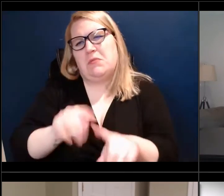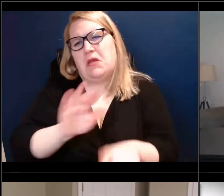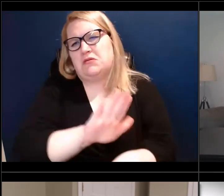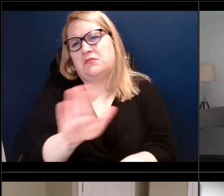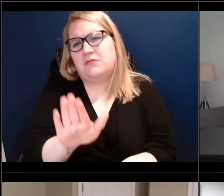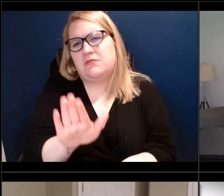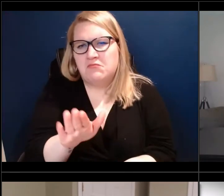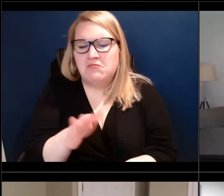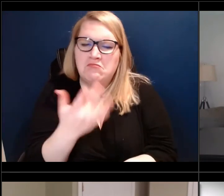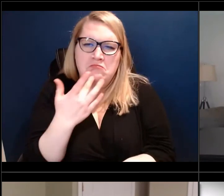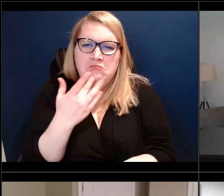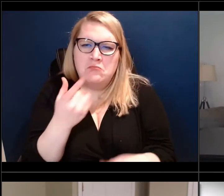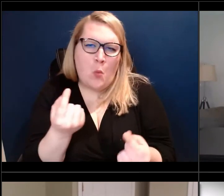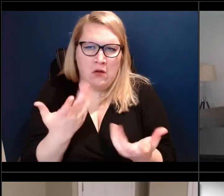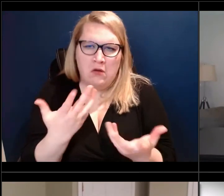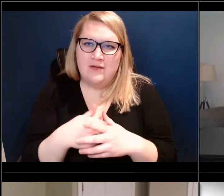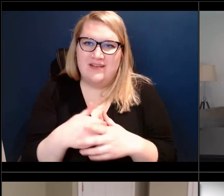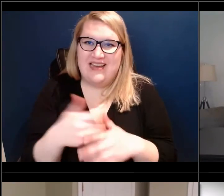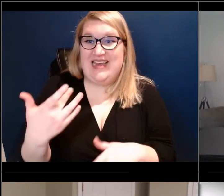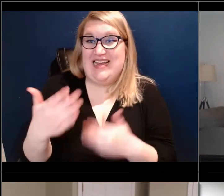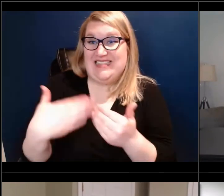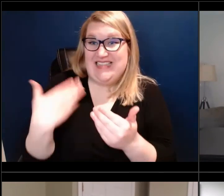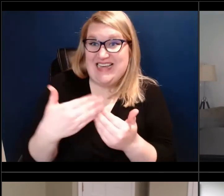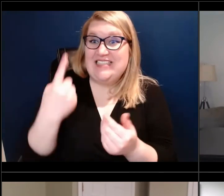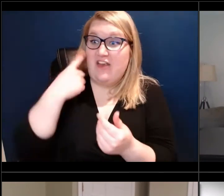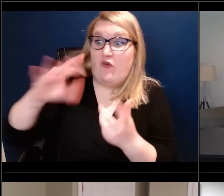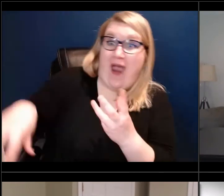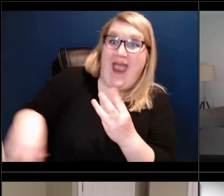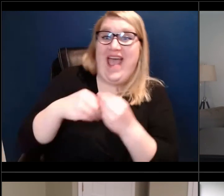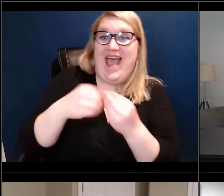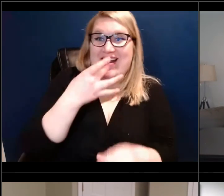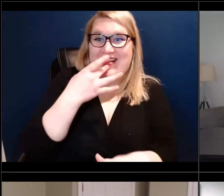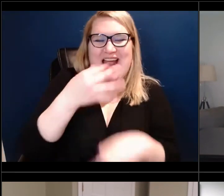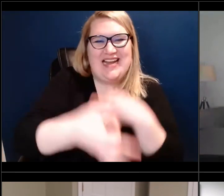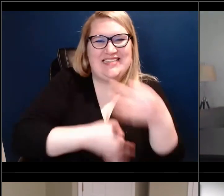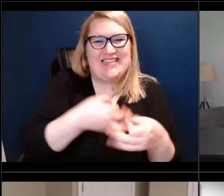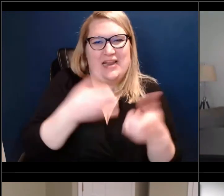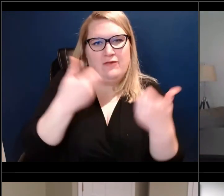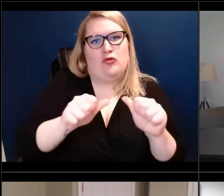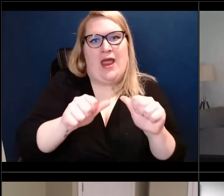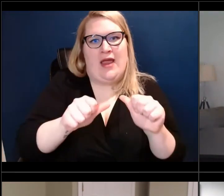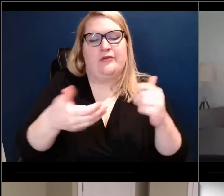and it's easier to bring in more light than try to increase darkness, great question.